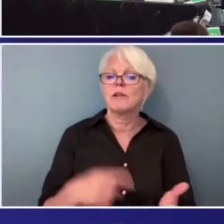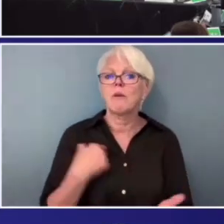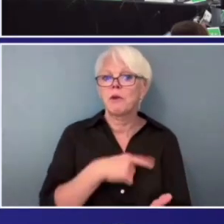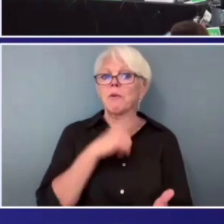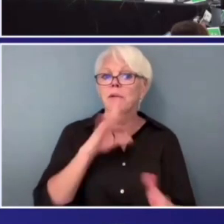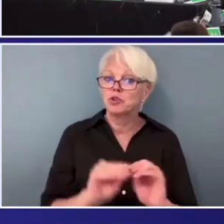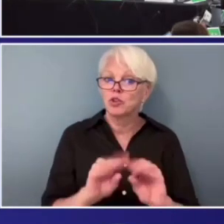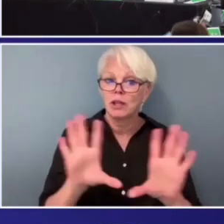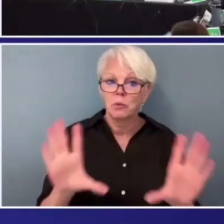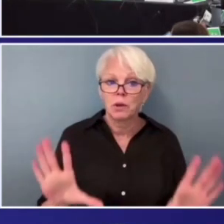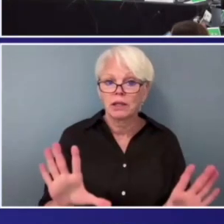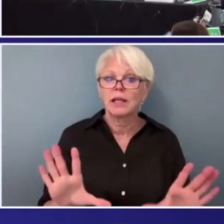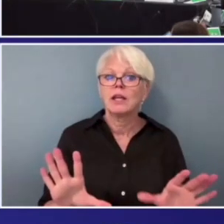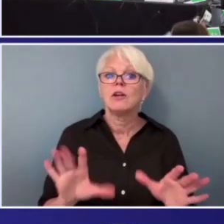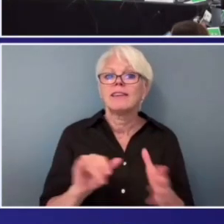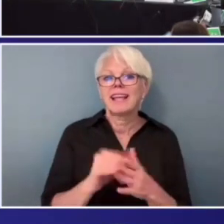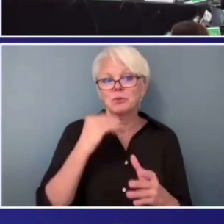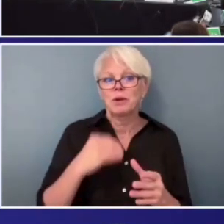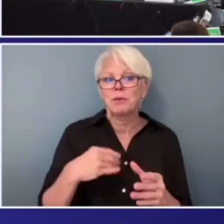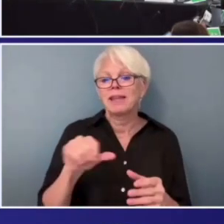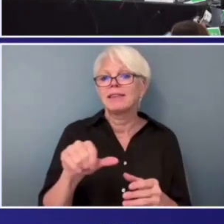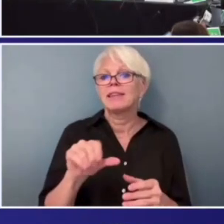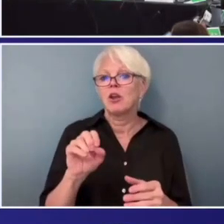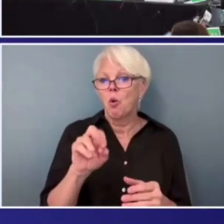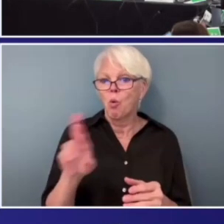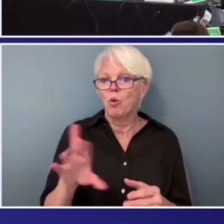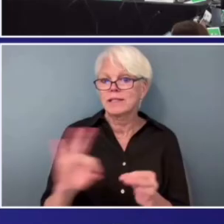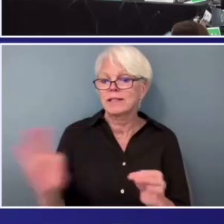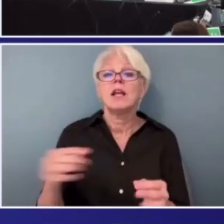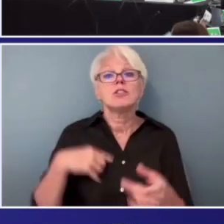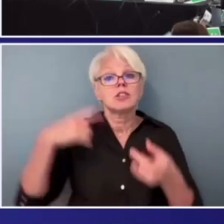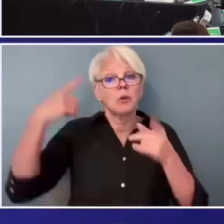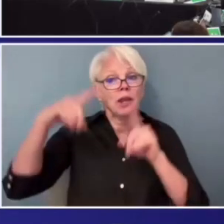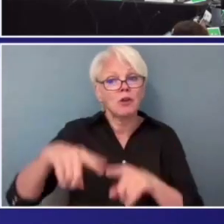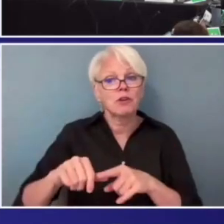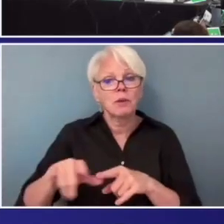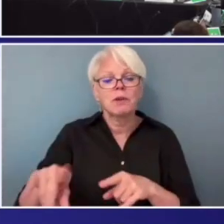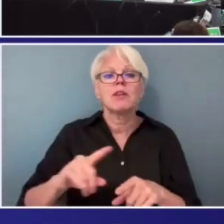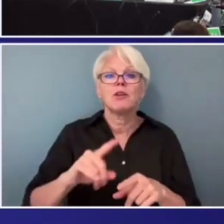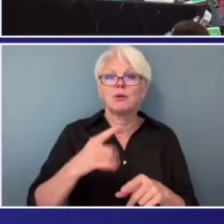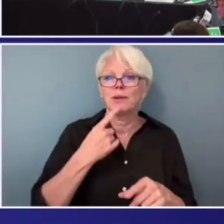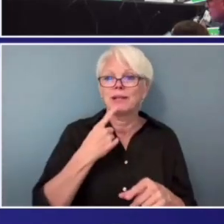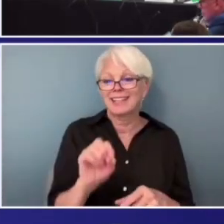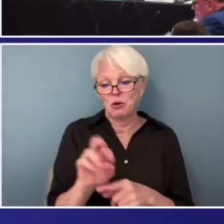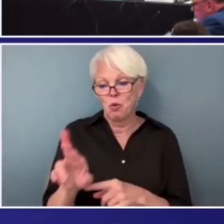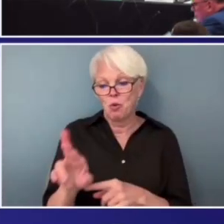That's why we put the or statement. So we agree with you that, yes, it is an or, and we did that intentionally.